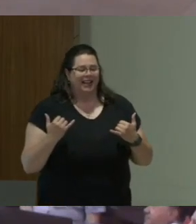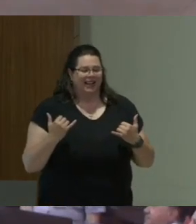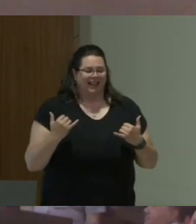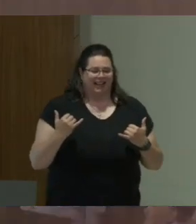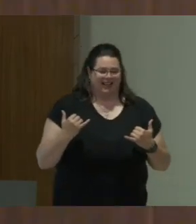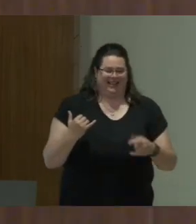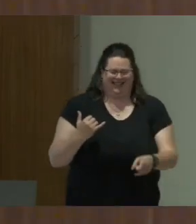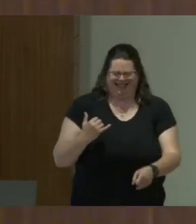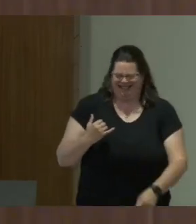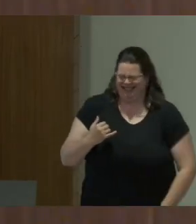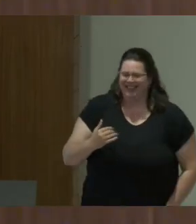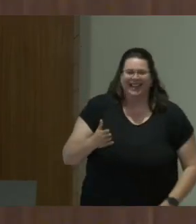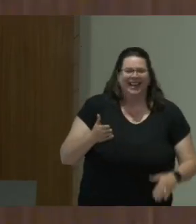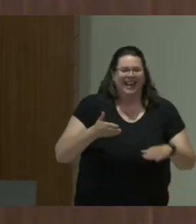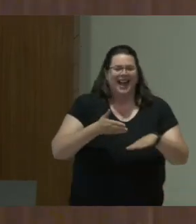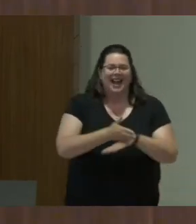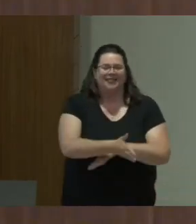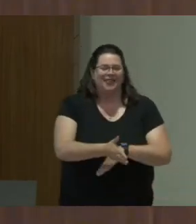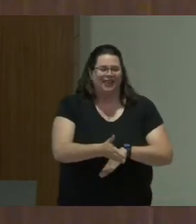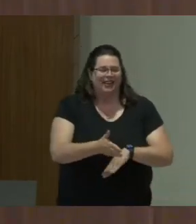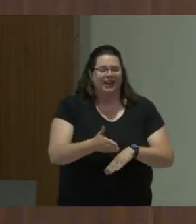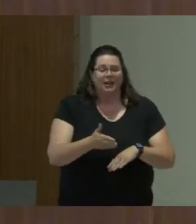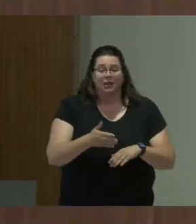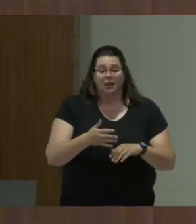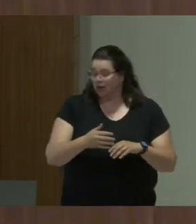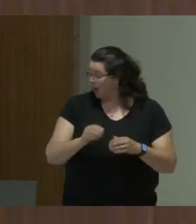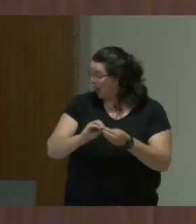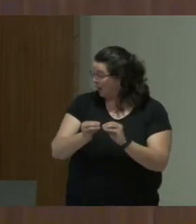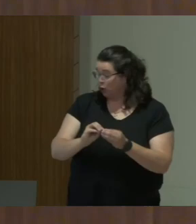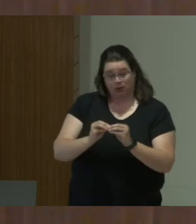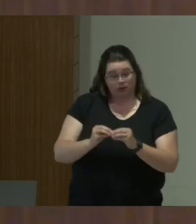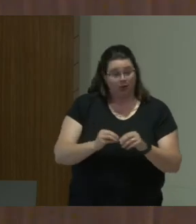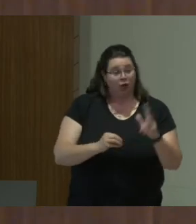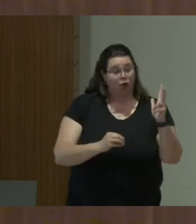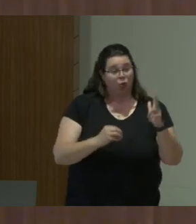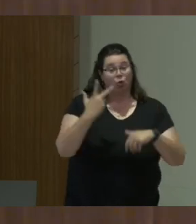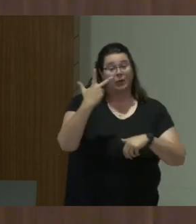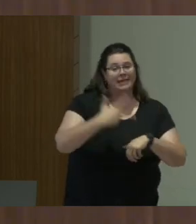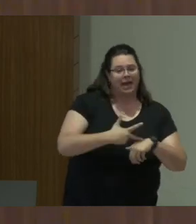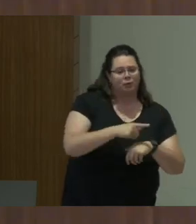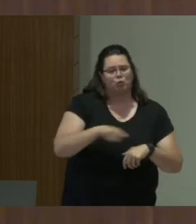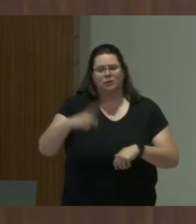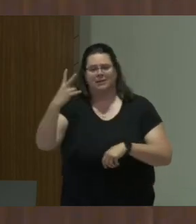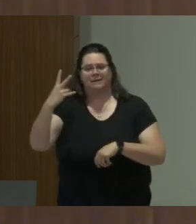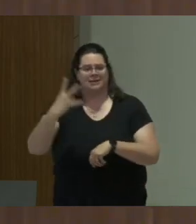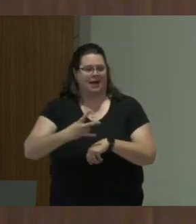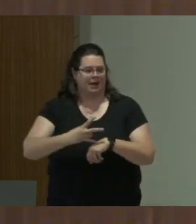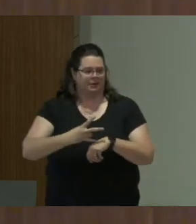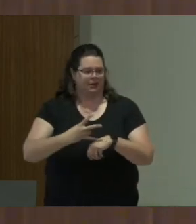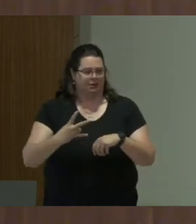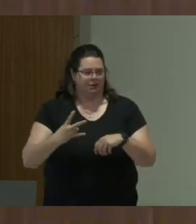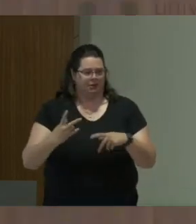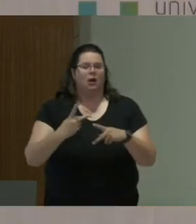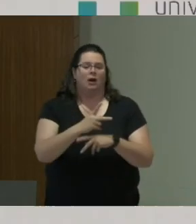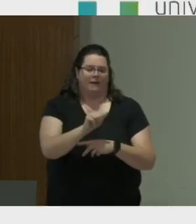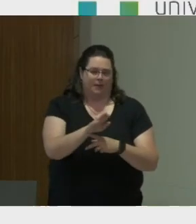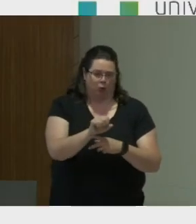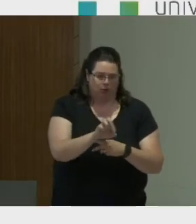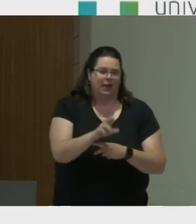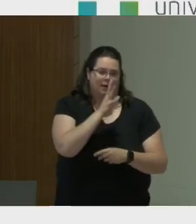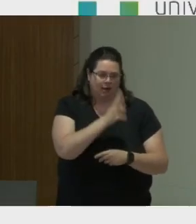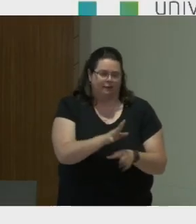We have three to seven fold increase of abuse and neglect for children with disabilities.